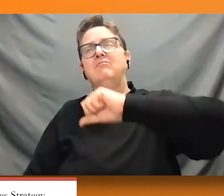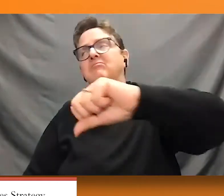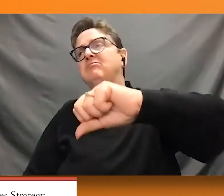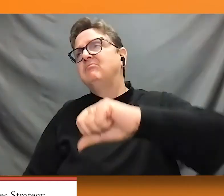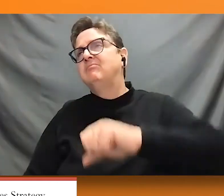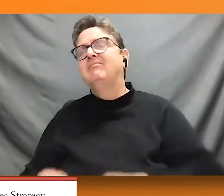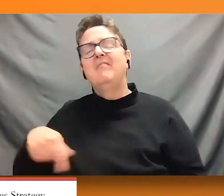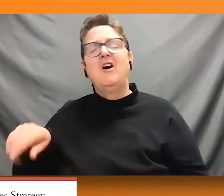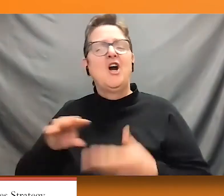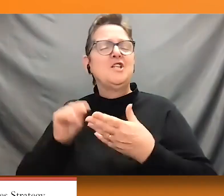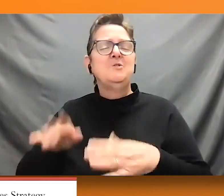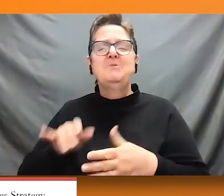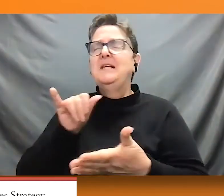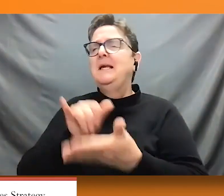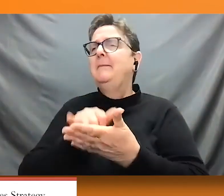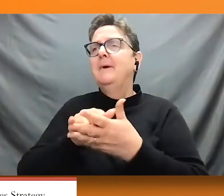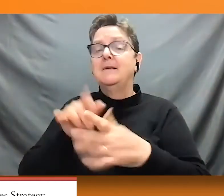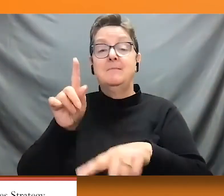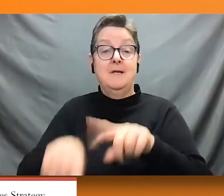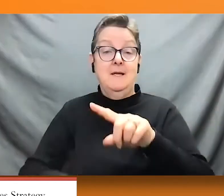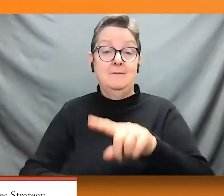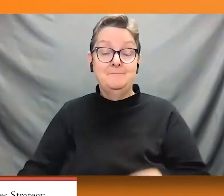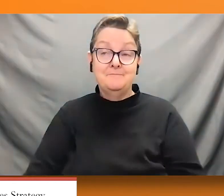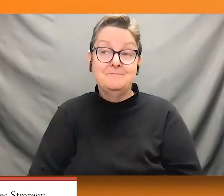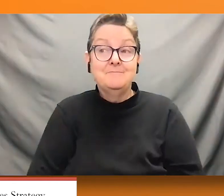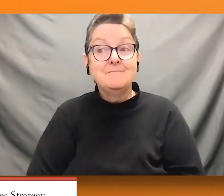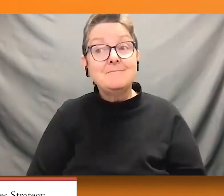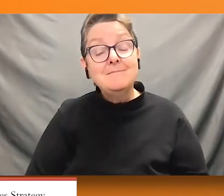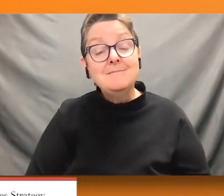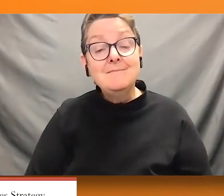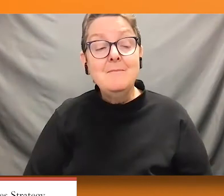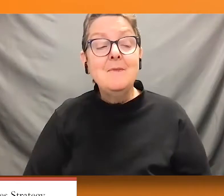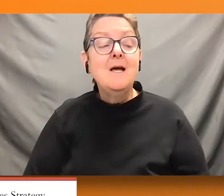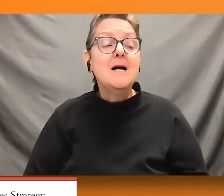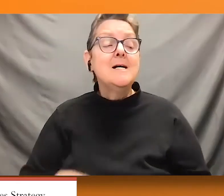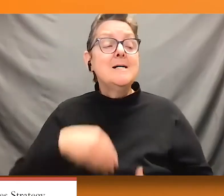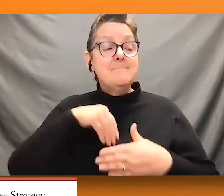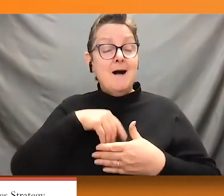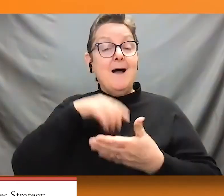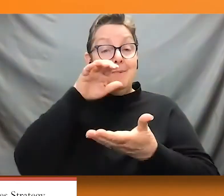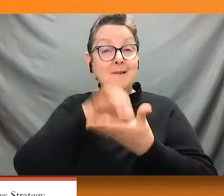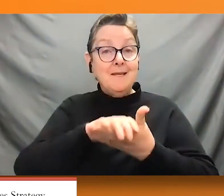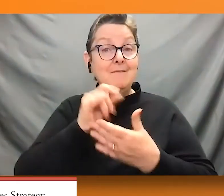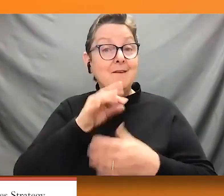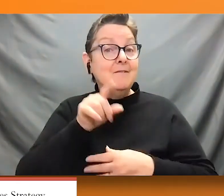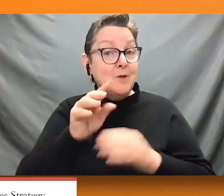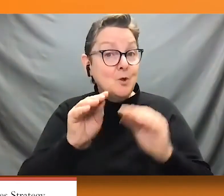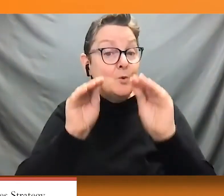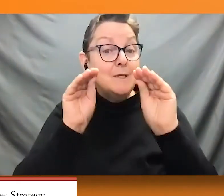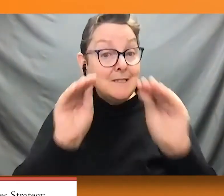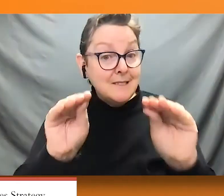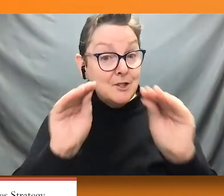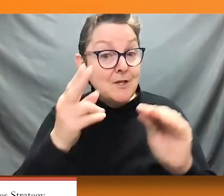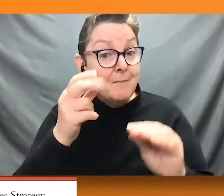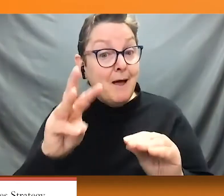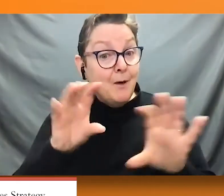"Oh, our kids are not gonna be able to do this." [Sigh] Well, I think if you teach them how, they could, so, "A," you're gonna have to teach them,